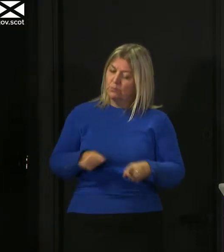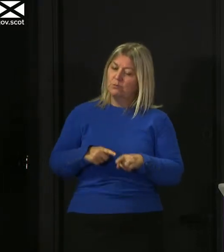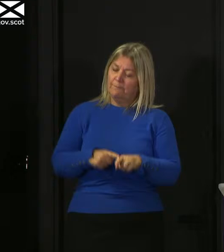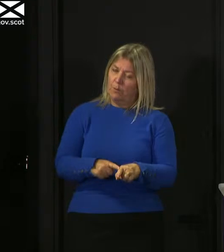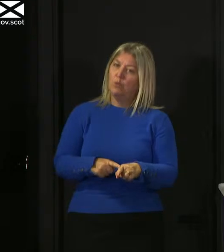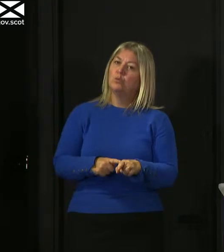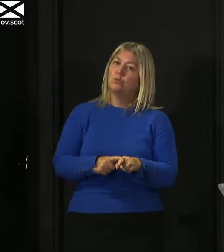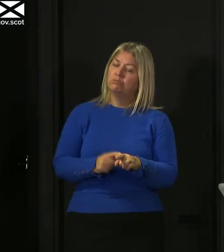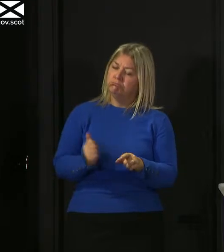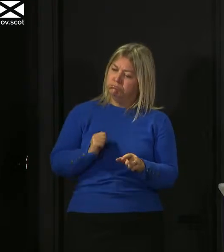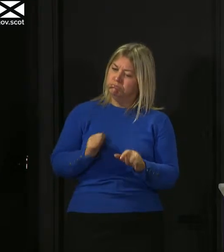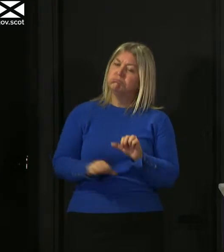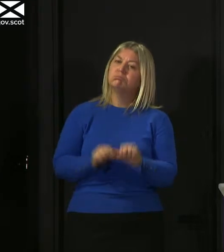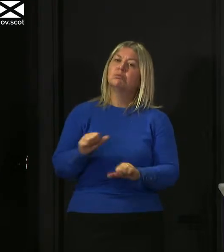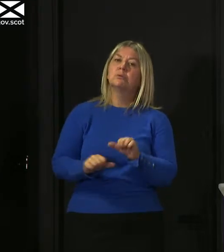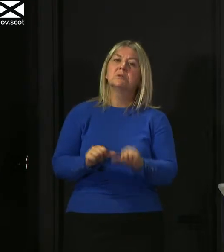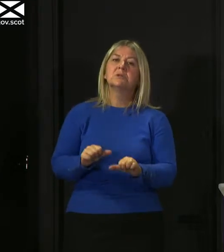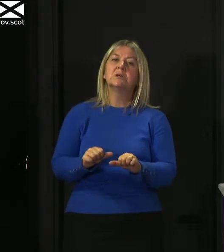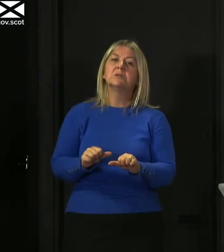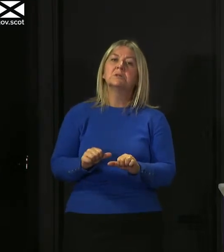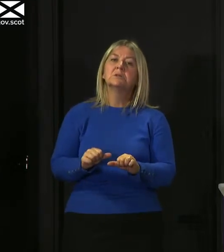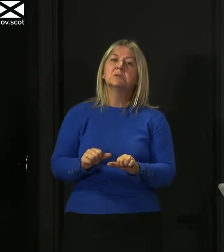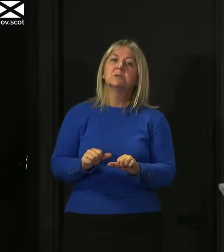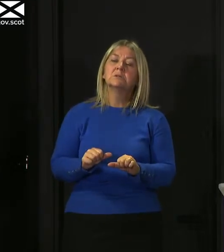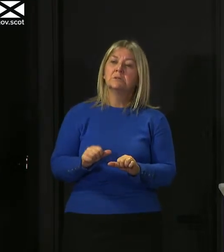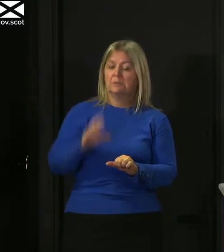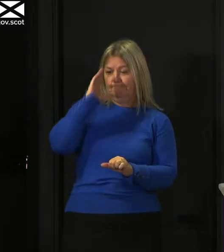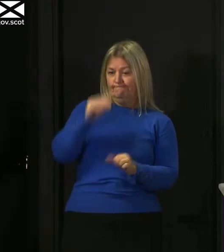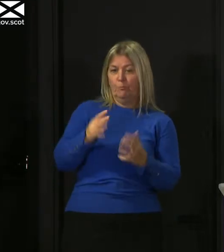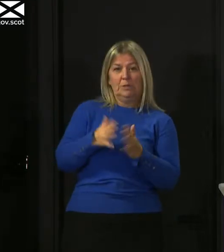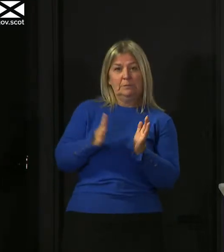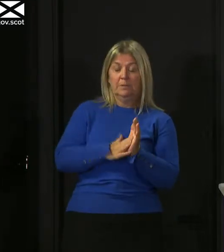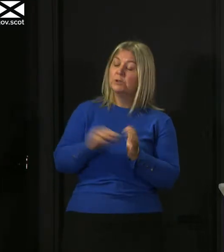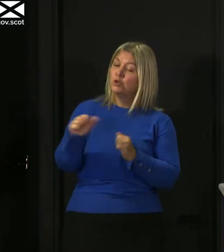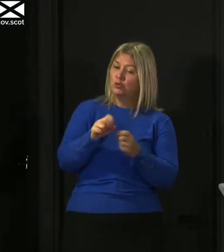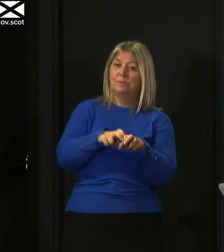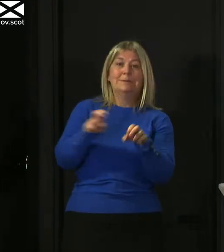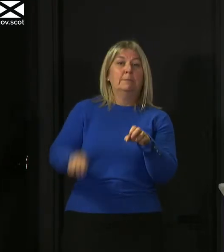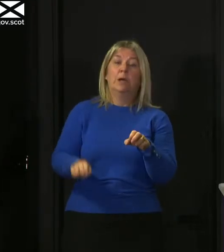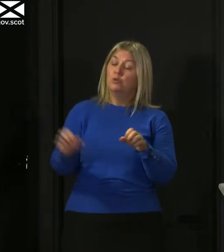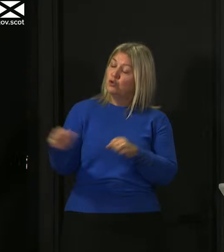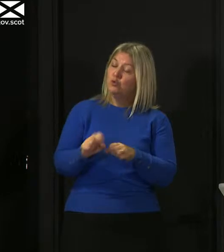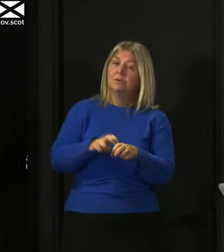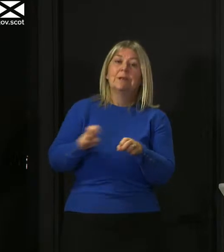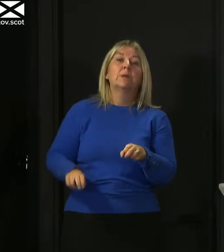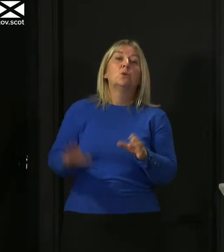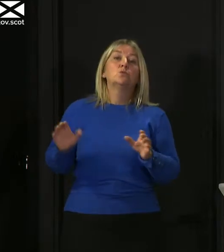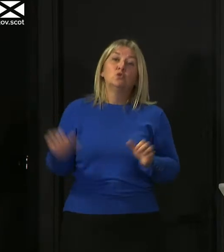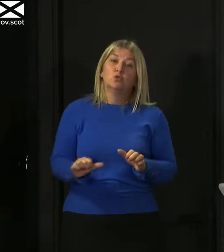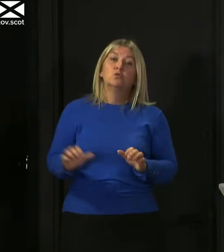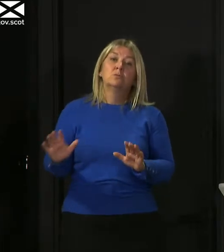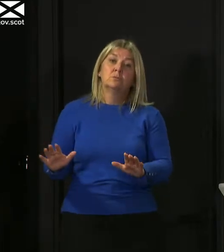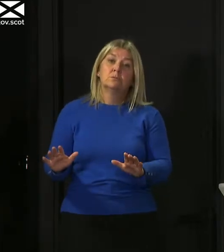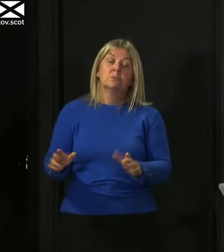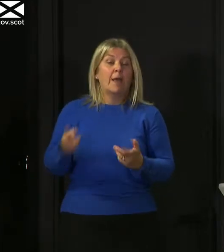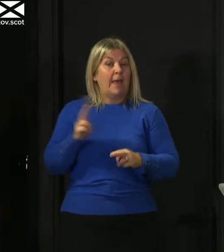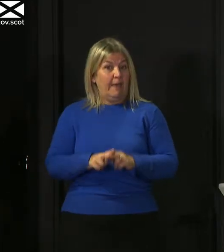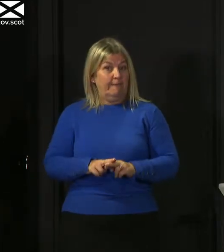of Commons sense, I have made very clear that I think she should step down. If she chooses not to do that, and I hope she will do the right thing, then there are House of Commons procedures that